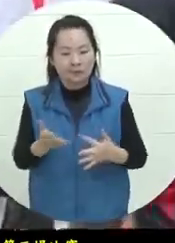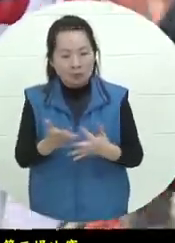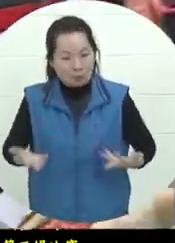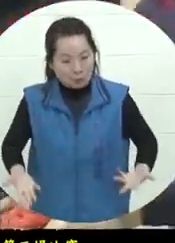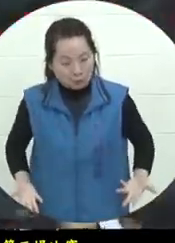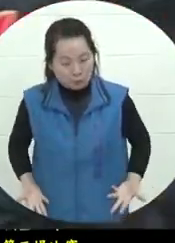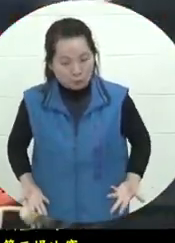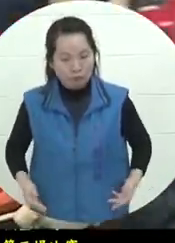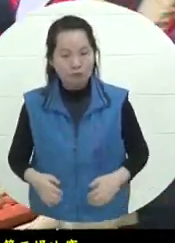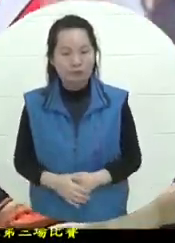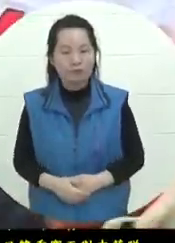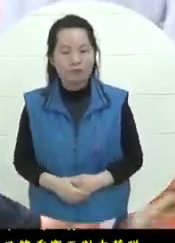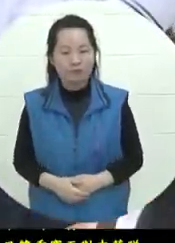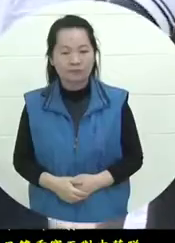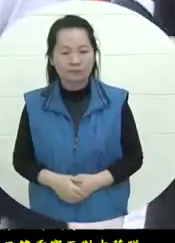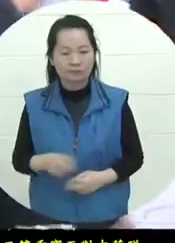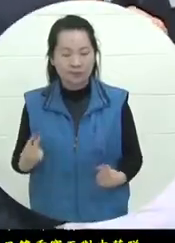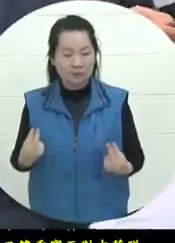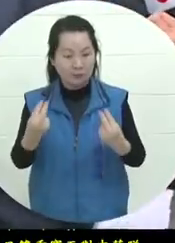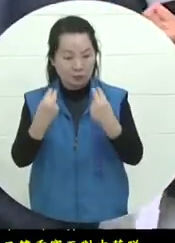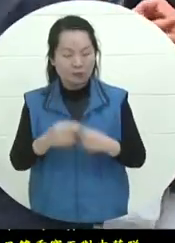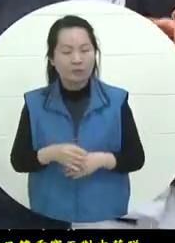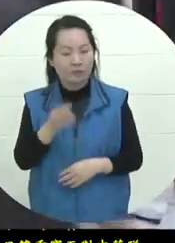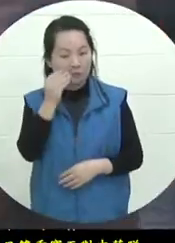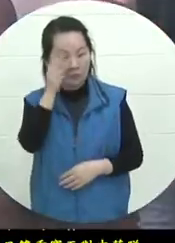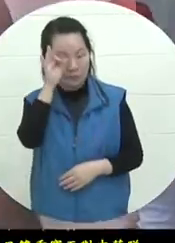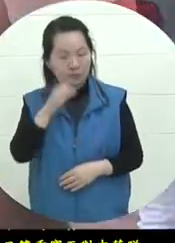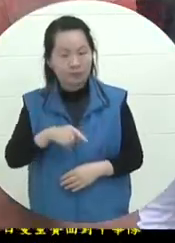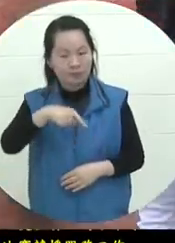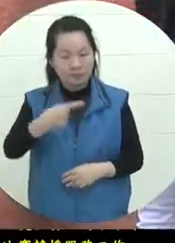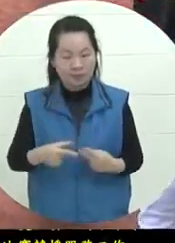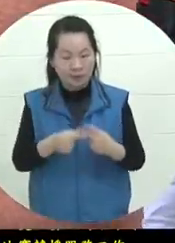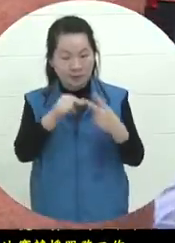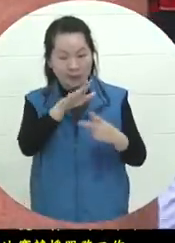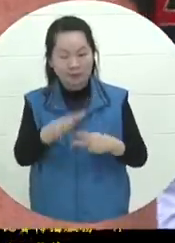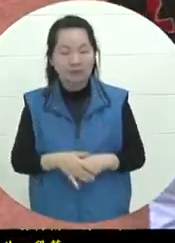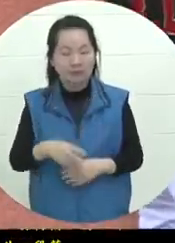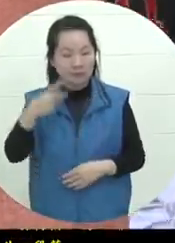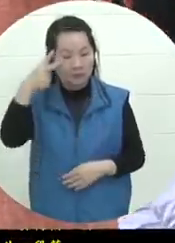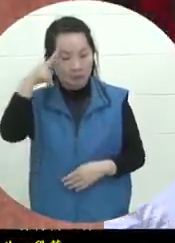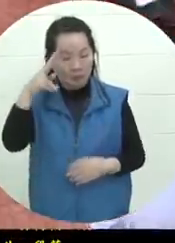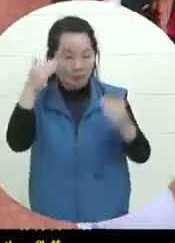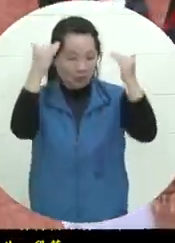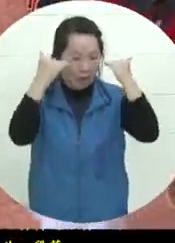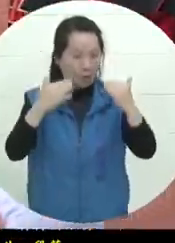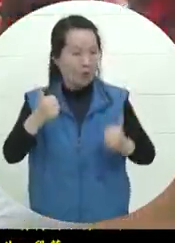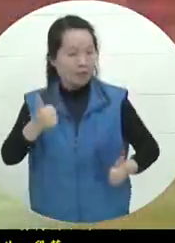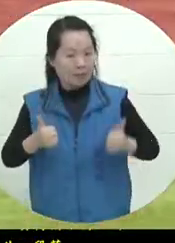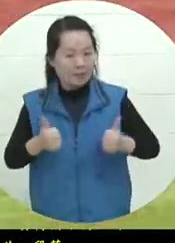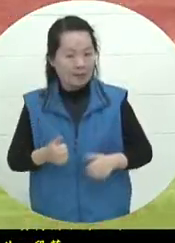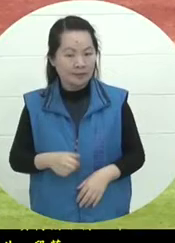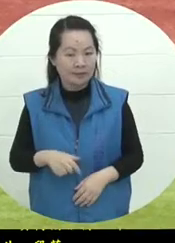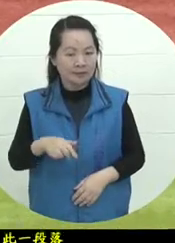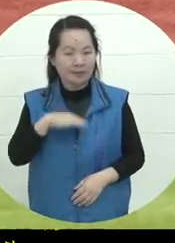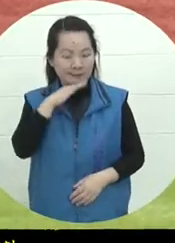Please keep locking our broadcast to enjoy the second game of Mexico and South Korea. See you in the next game. Bye.